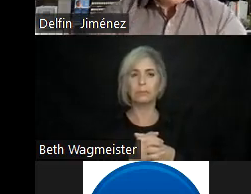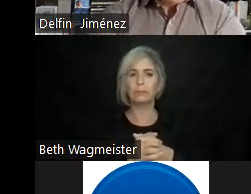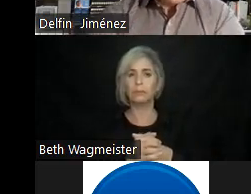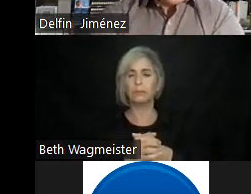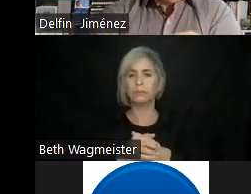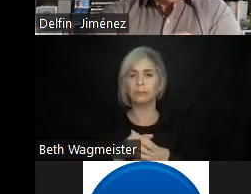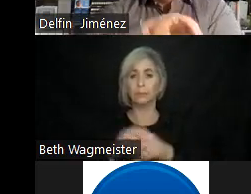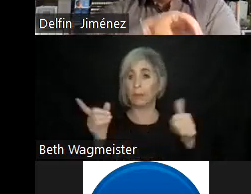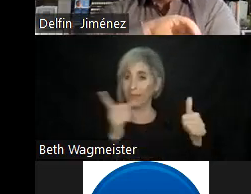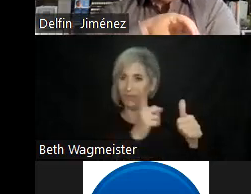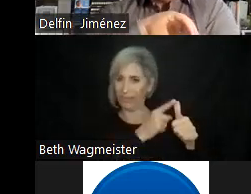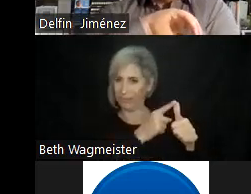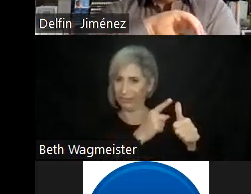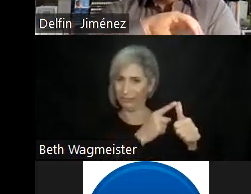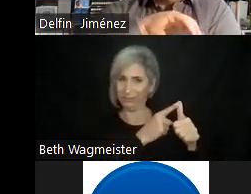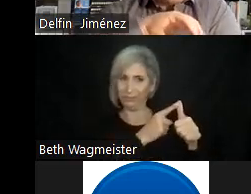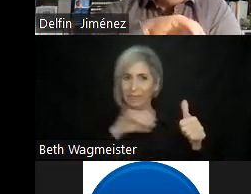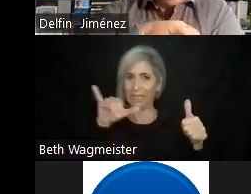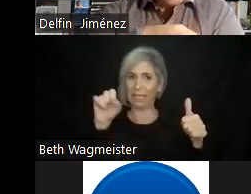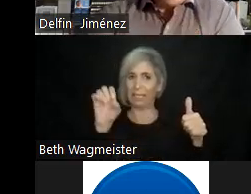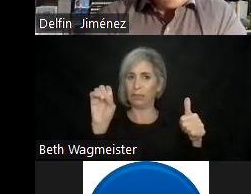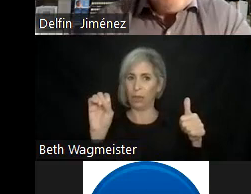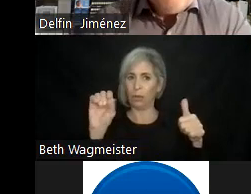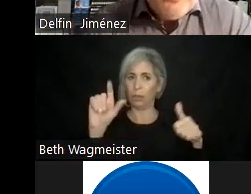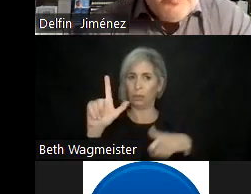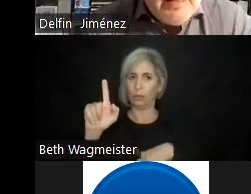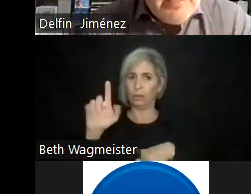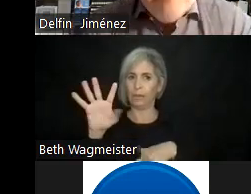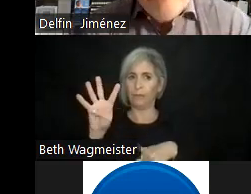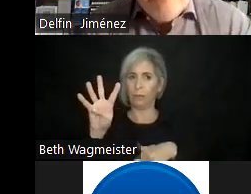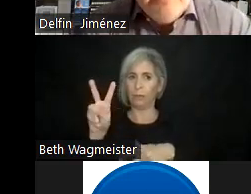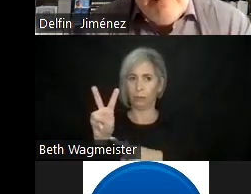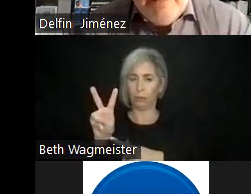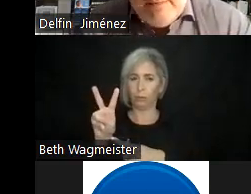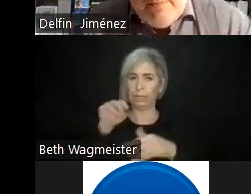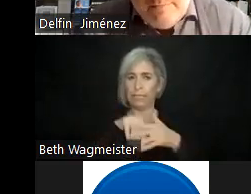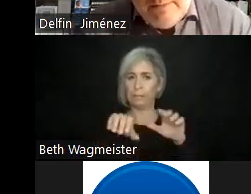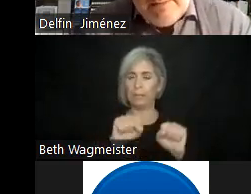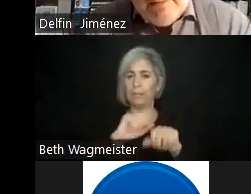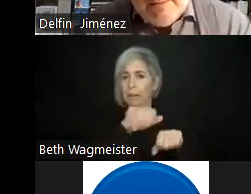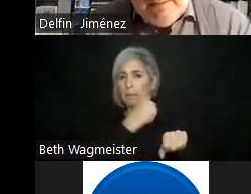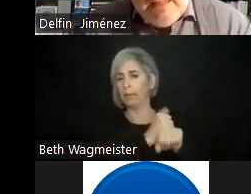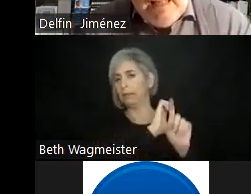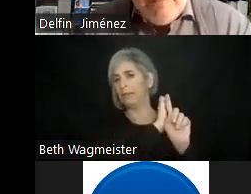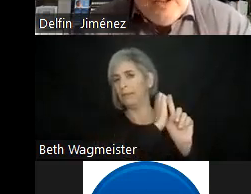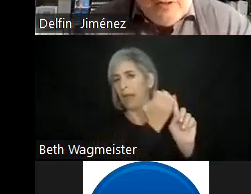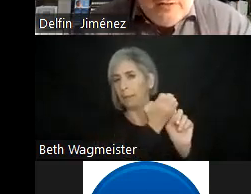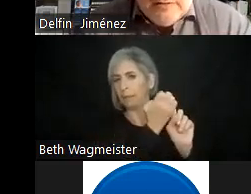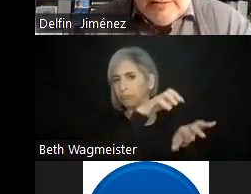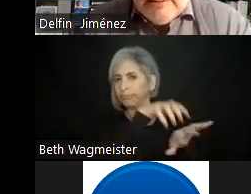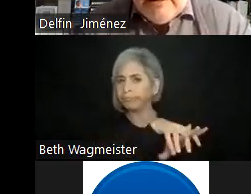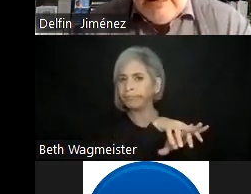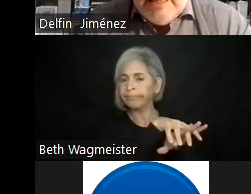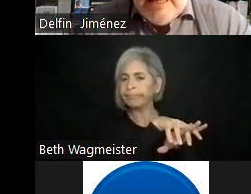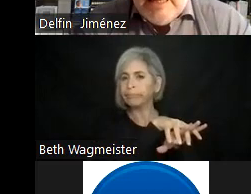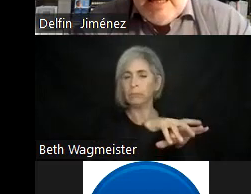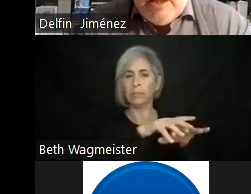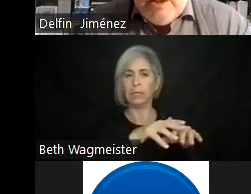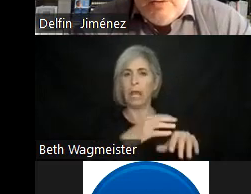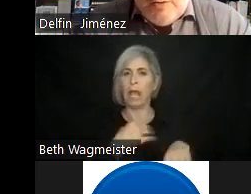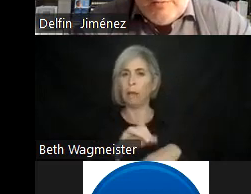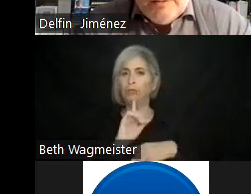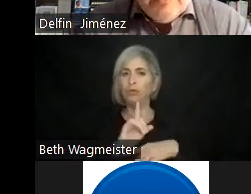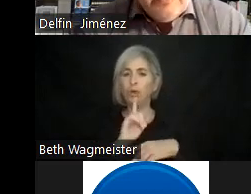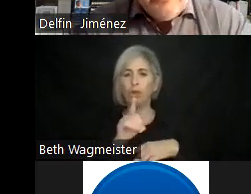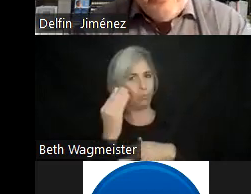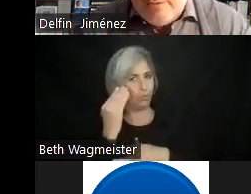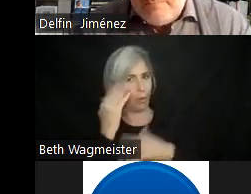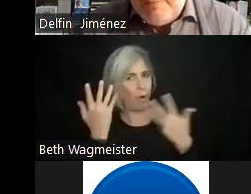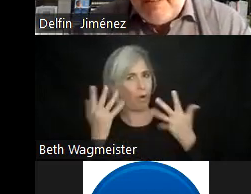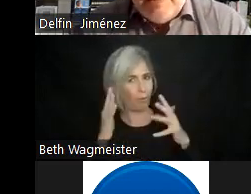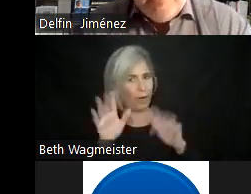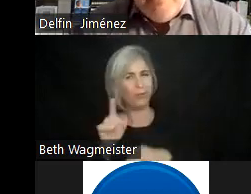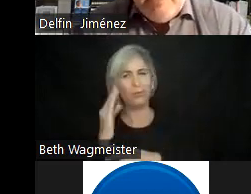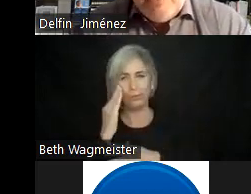The first ISO 21542, accessibility of the built environment. I'm sure you know, you know because